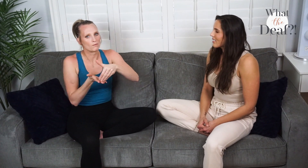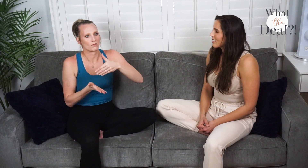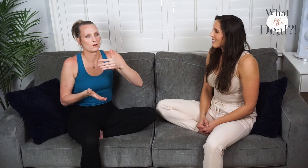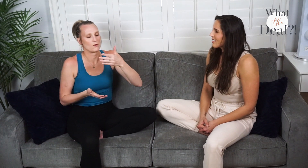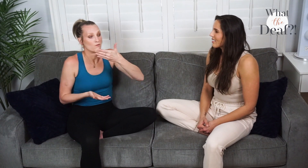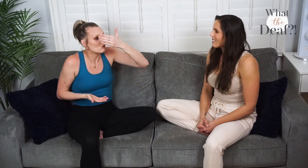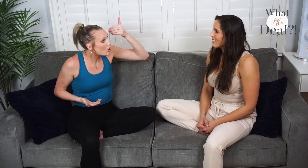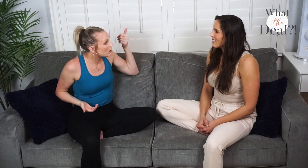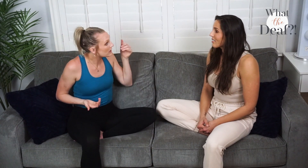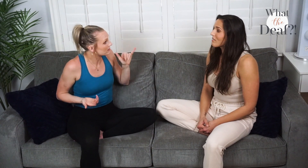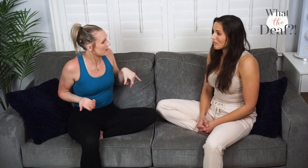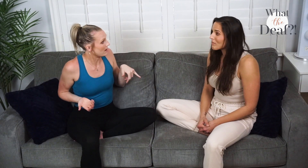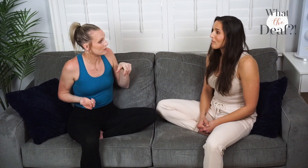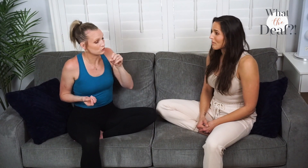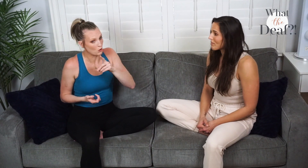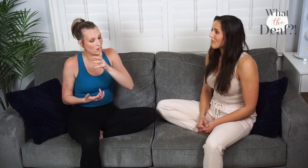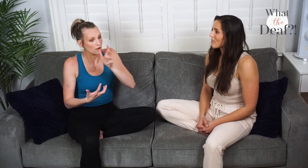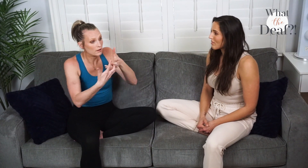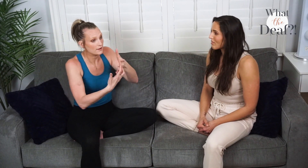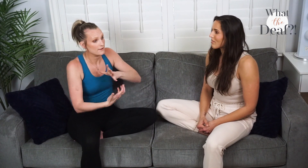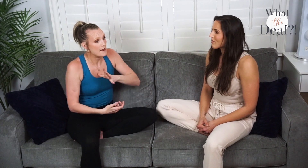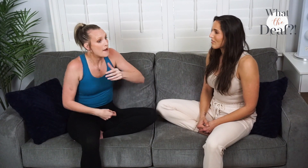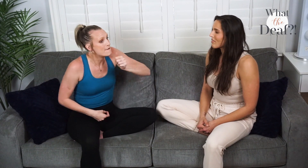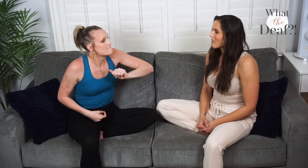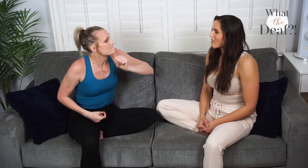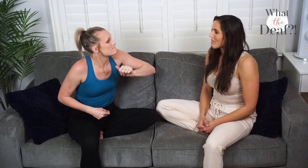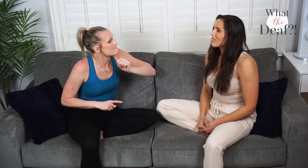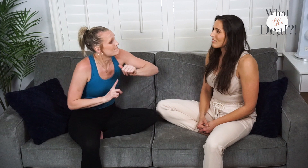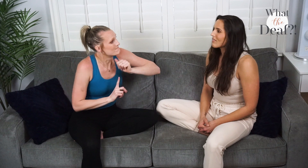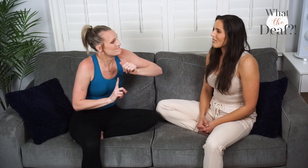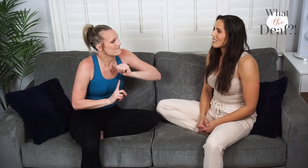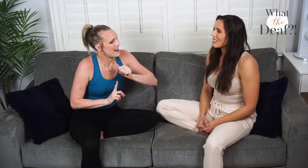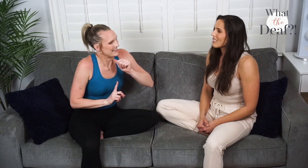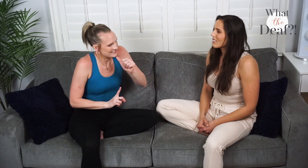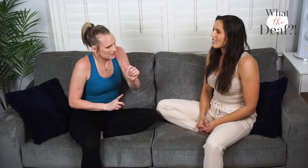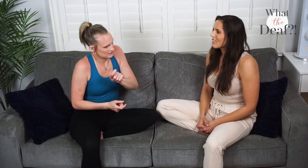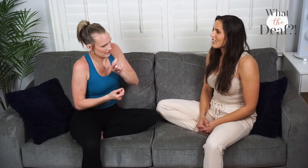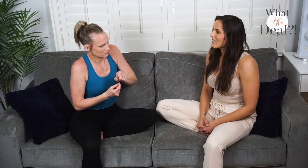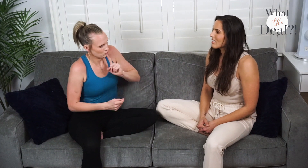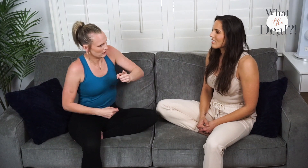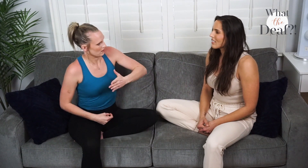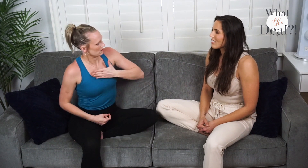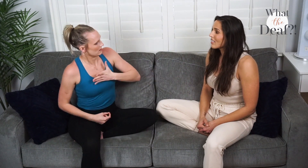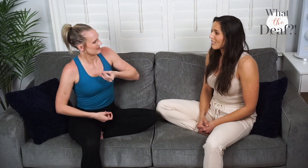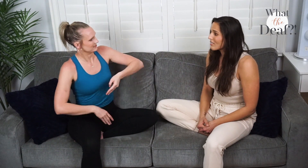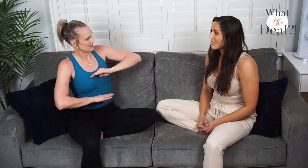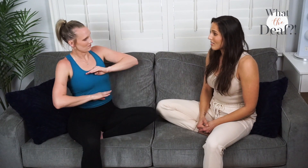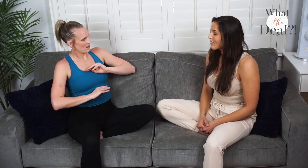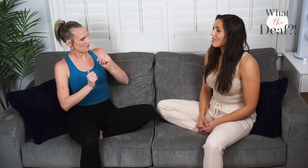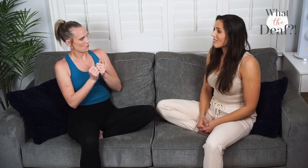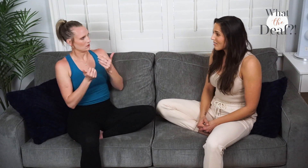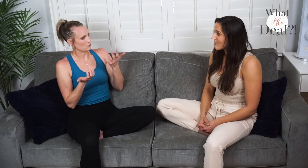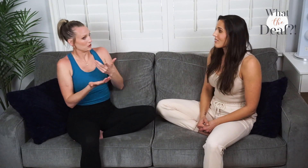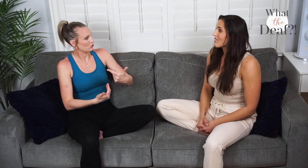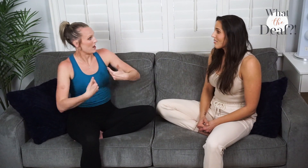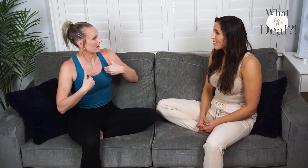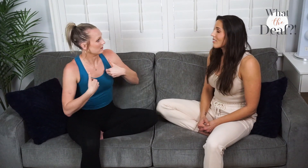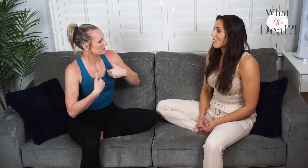And people oftentimes forget, they get together with somebody and they stick it out and they’re truly not happy and satisfied with what they have,